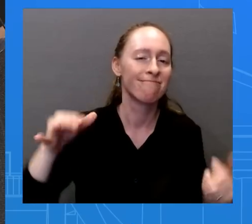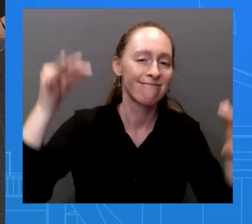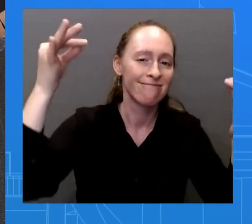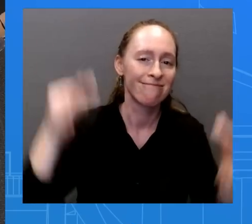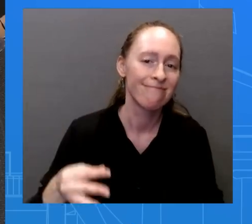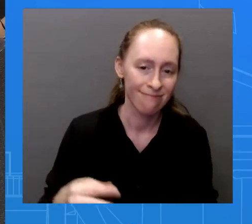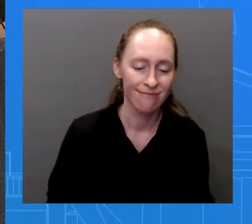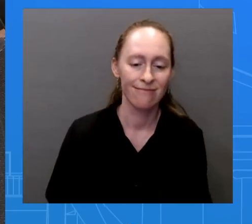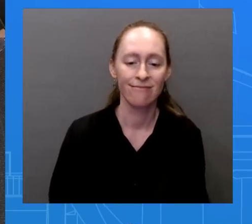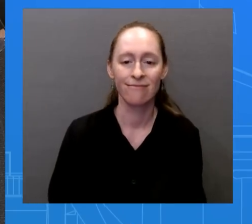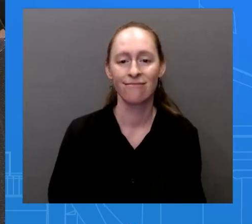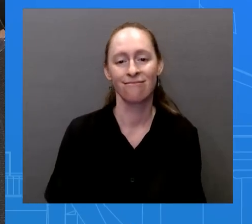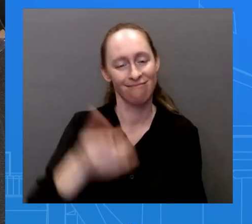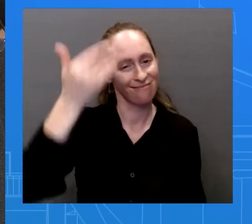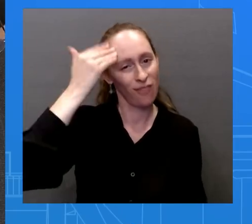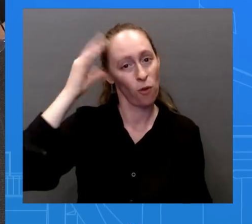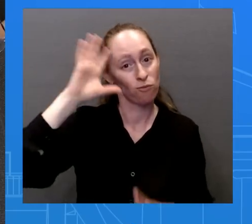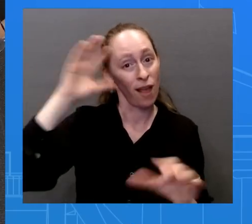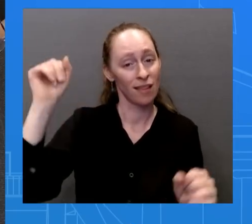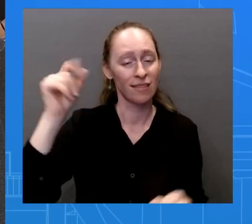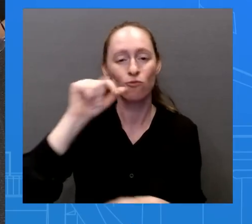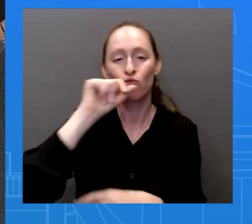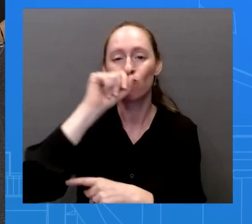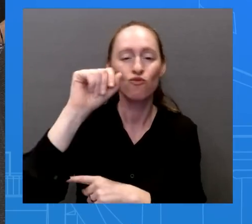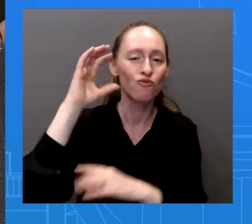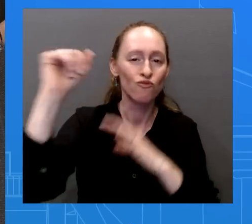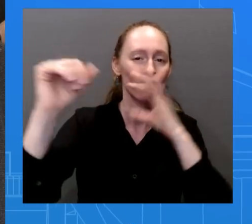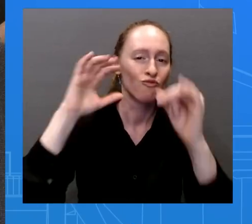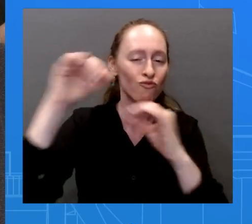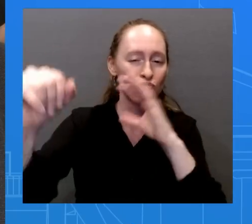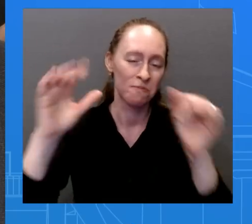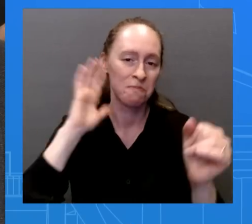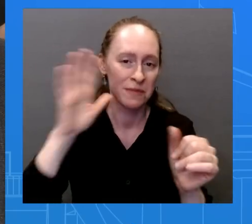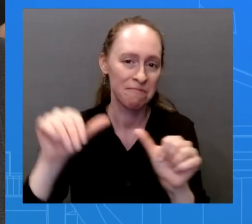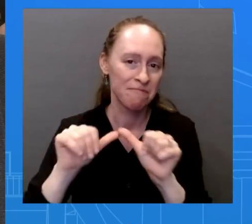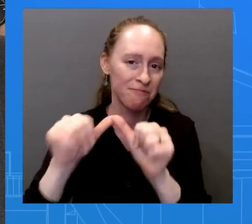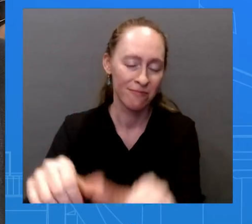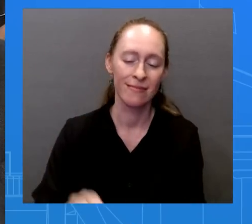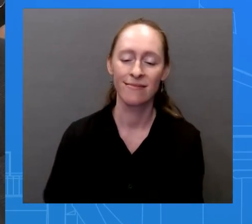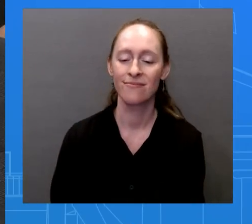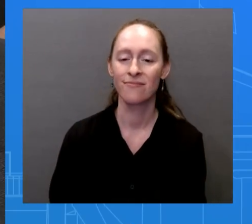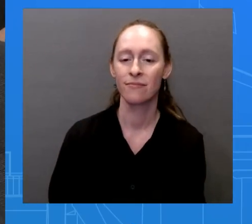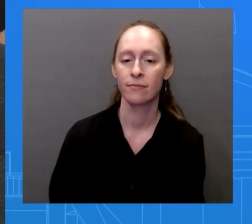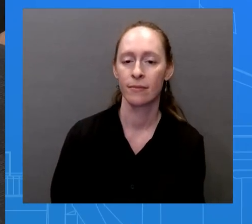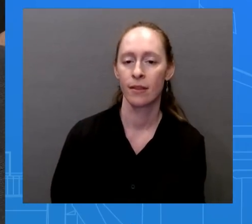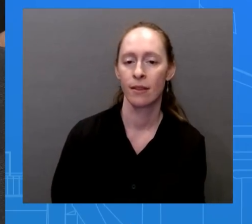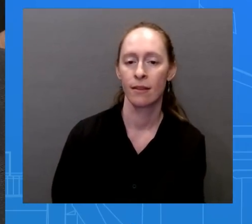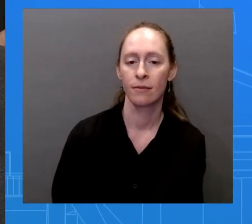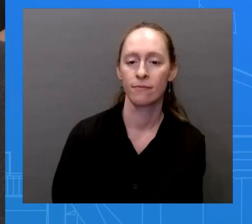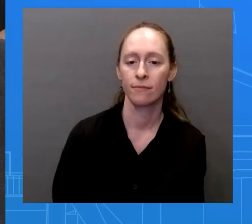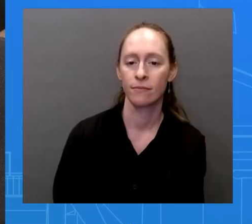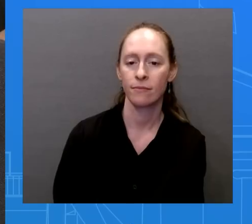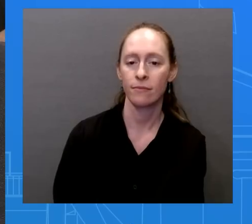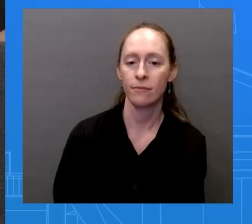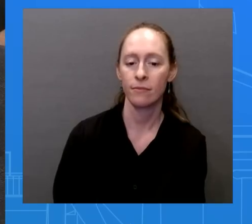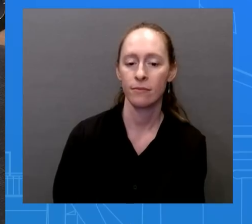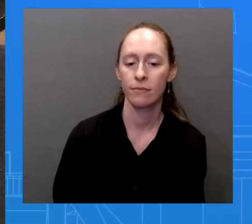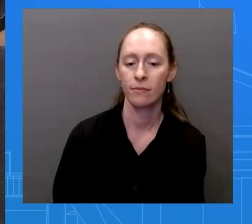if he is eager to talk about his accomplishments on a trip like this one, where he is going all the way to the West Coast. Would there have been deliberations